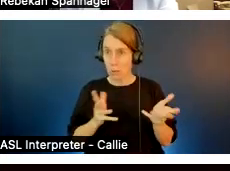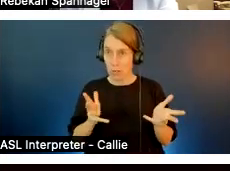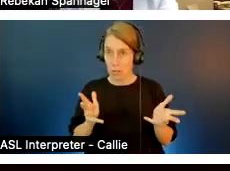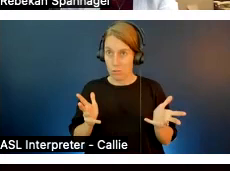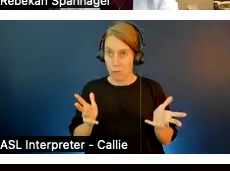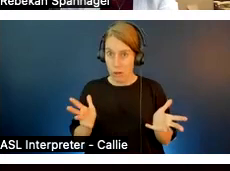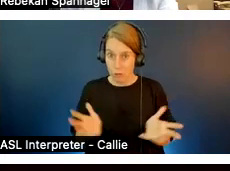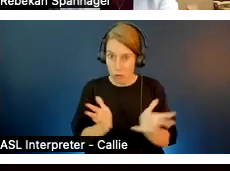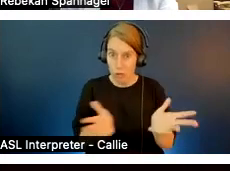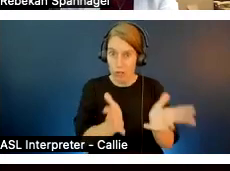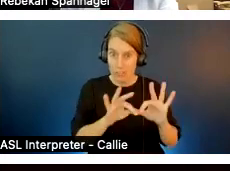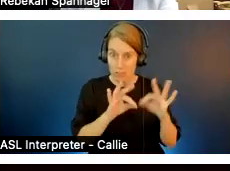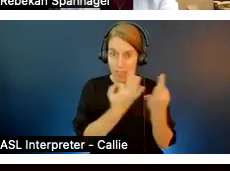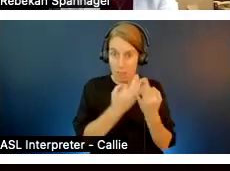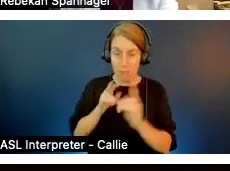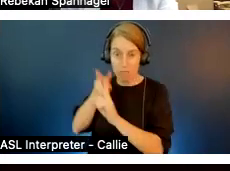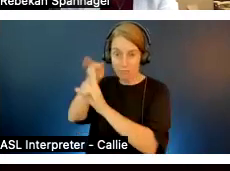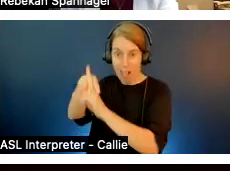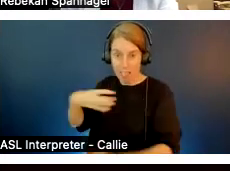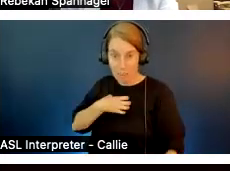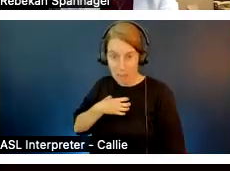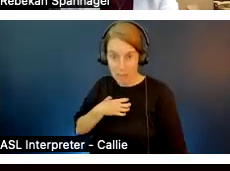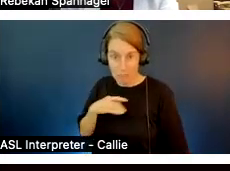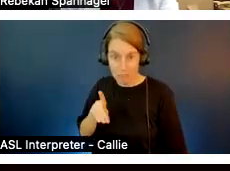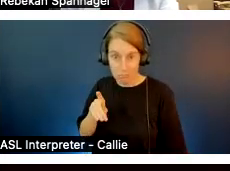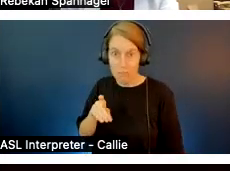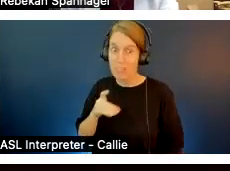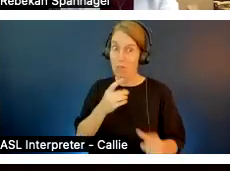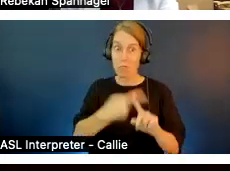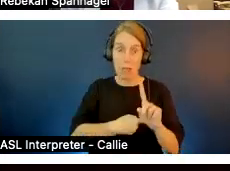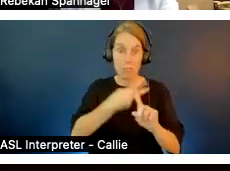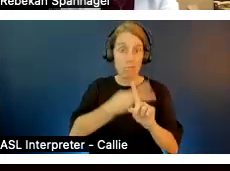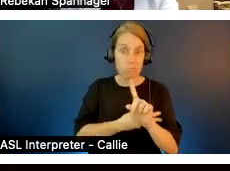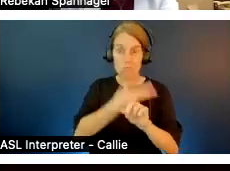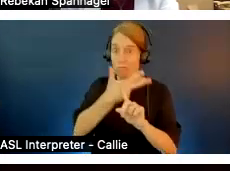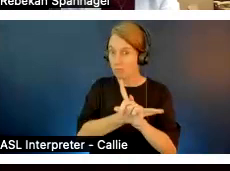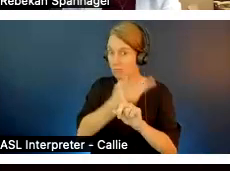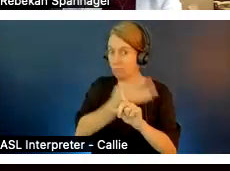is that the next step um if they've waited for months and they can't get a nurse [anna maria]